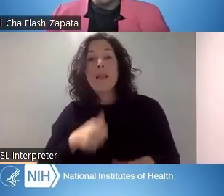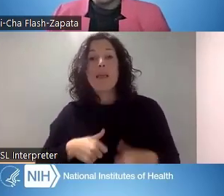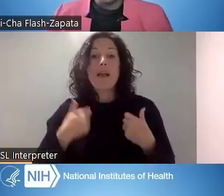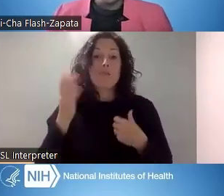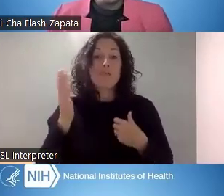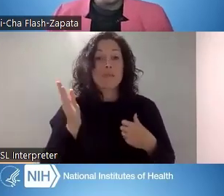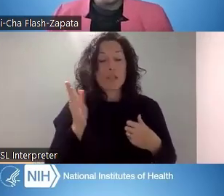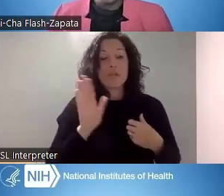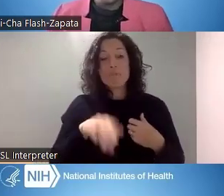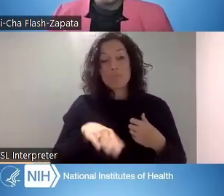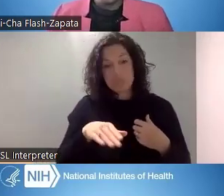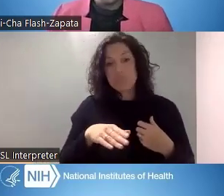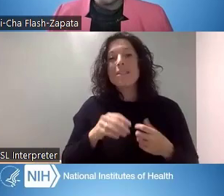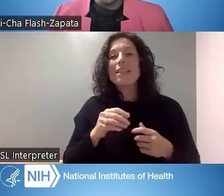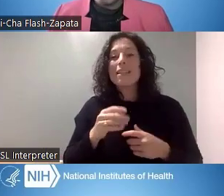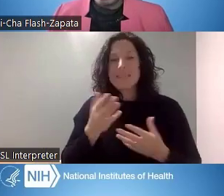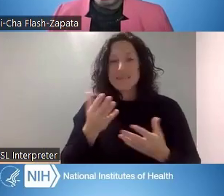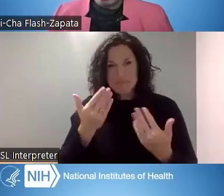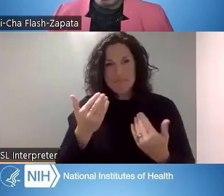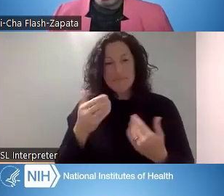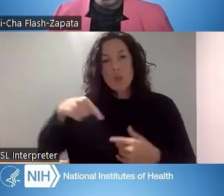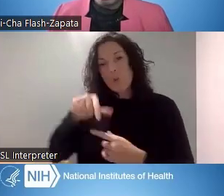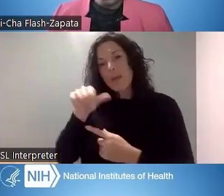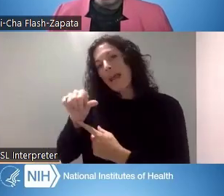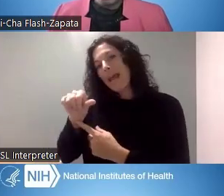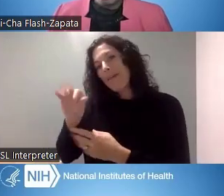to continue to send your questions through the Q&A feature.